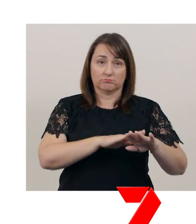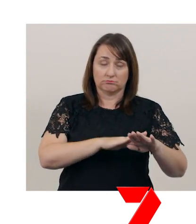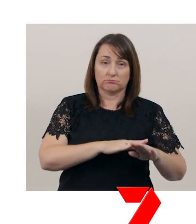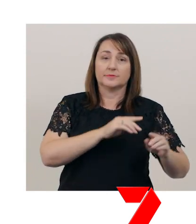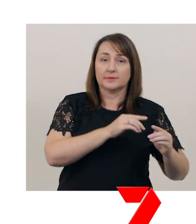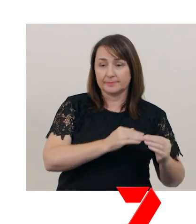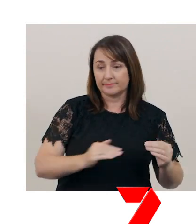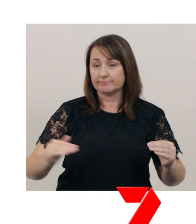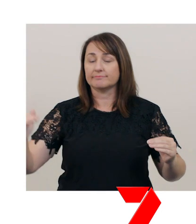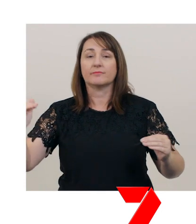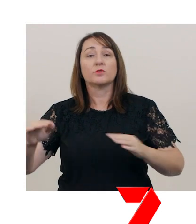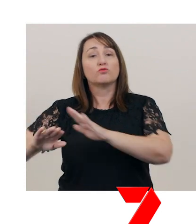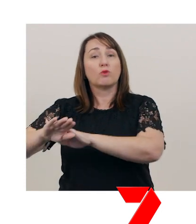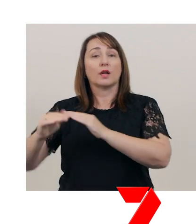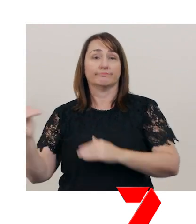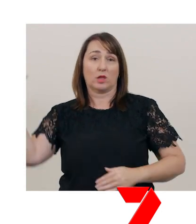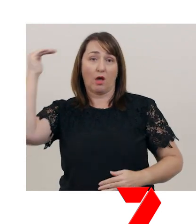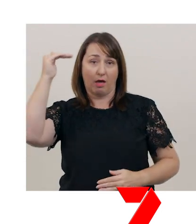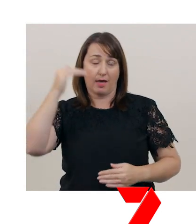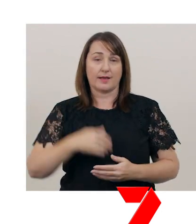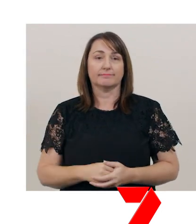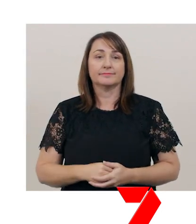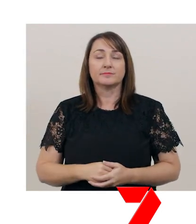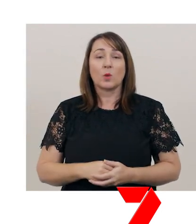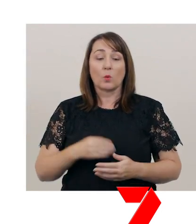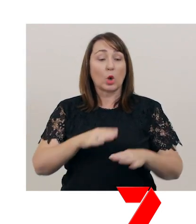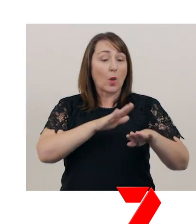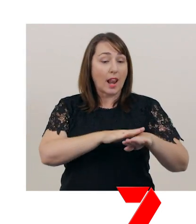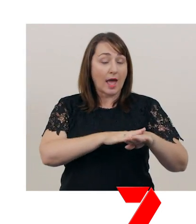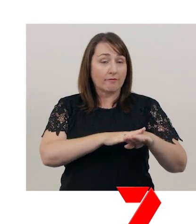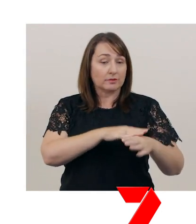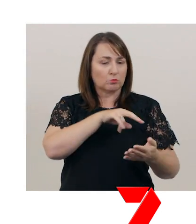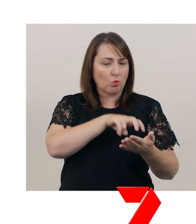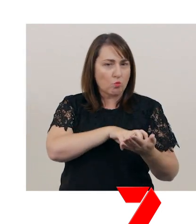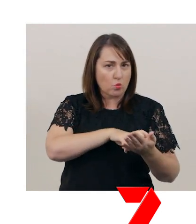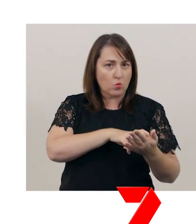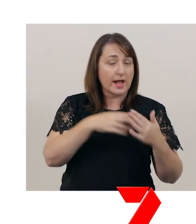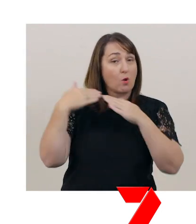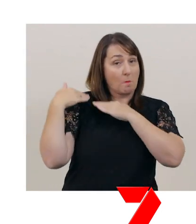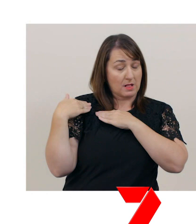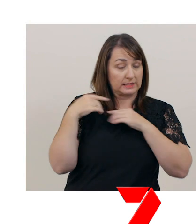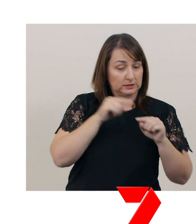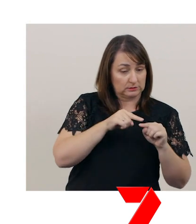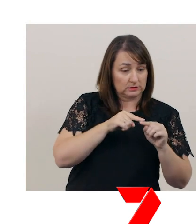Our obligation becomes stronger as we move from the left, where the weakest degree of obligation will be placed, to the right,